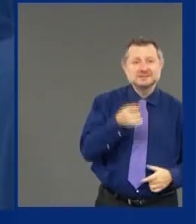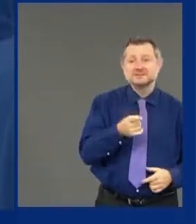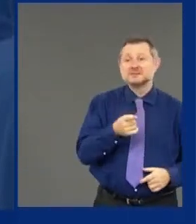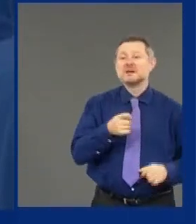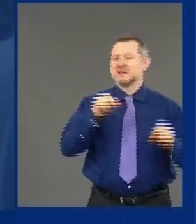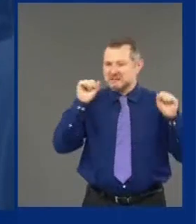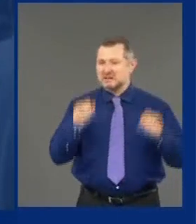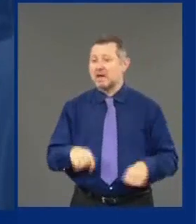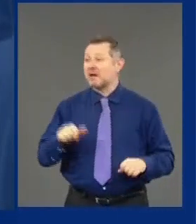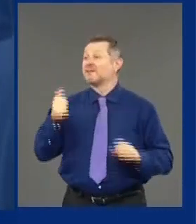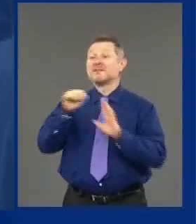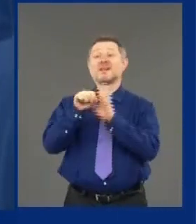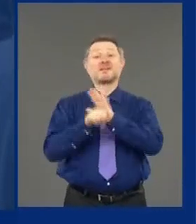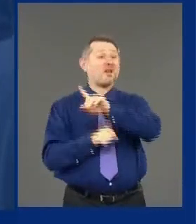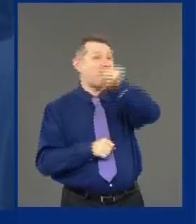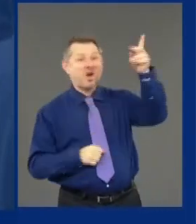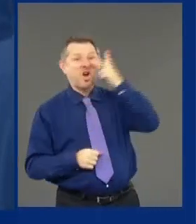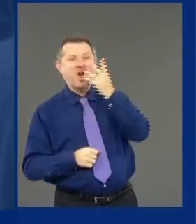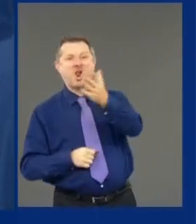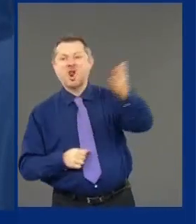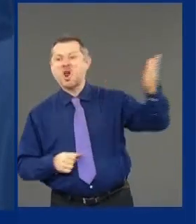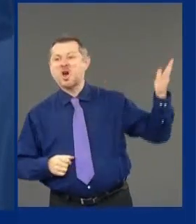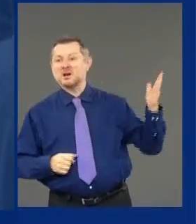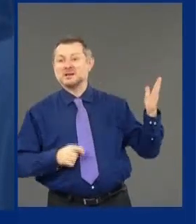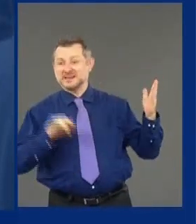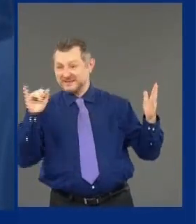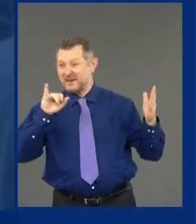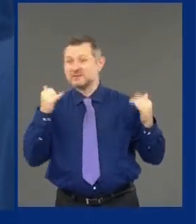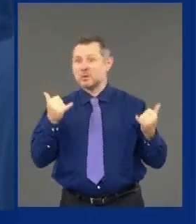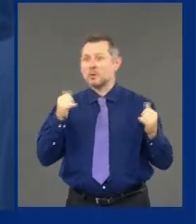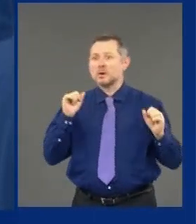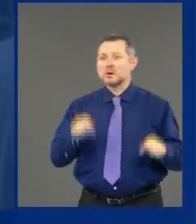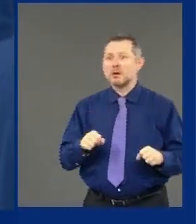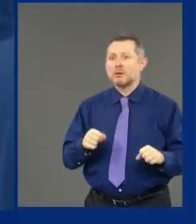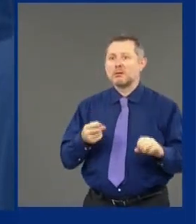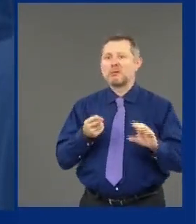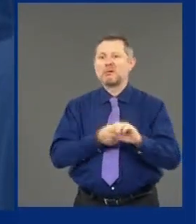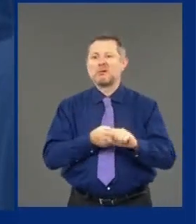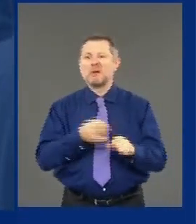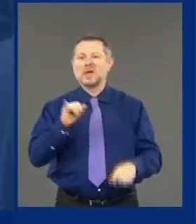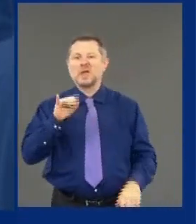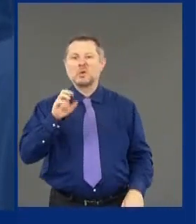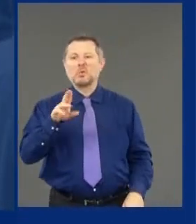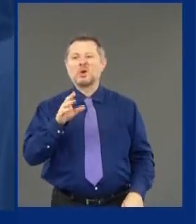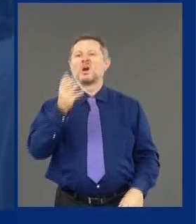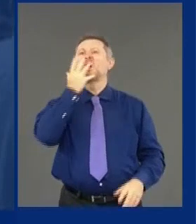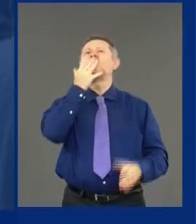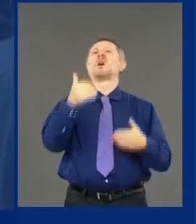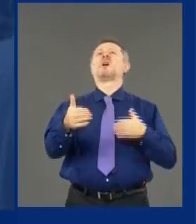SLIPPING AMONG YOUNG PEOPLE, YOUNG PEOPLE CAN GET SICK. LOOK AROUND THE COUNTRY LOOK AT